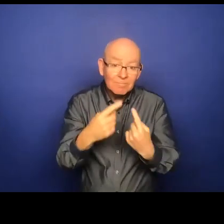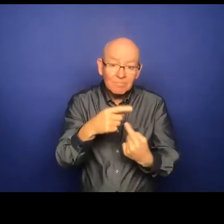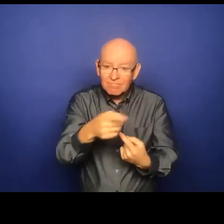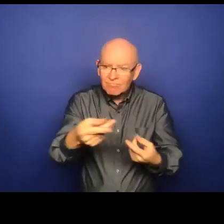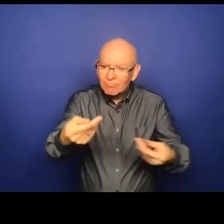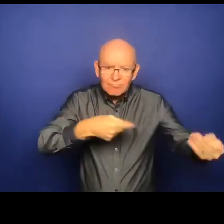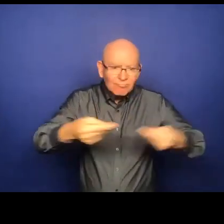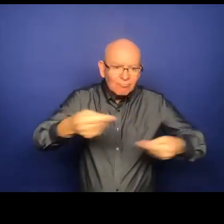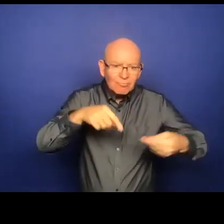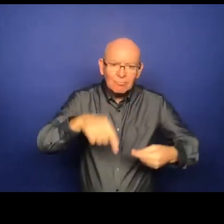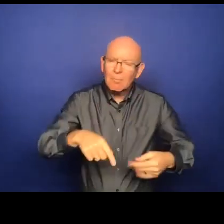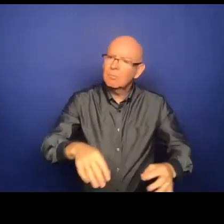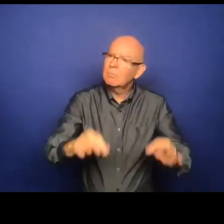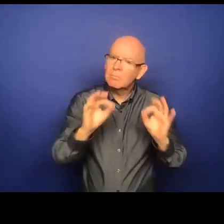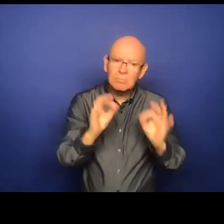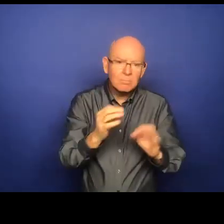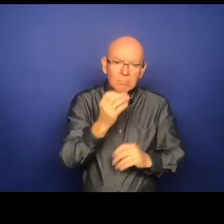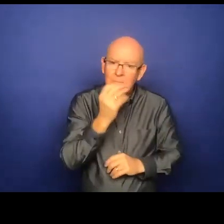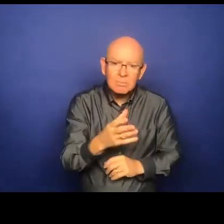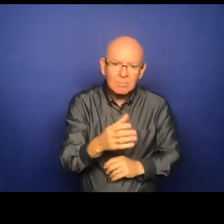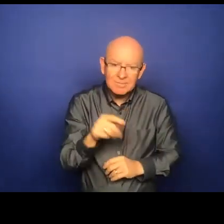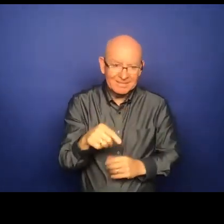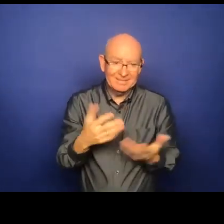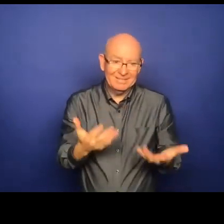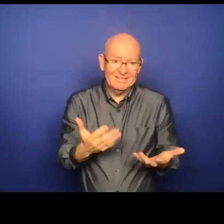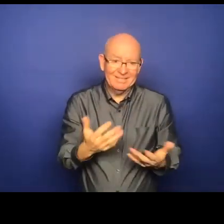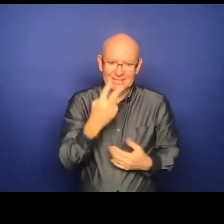contributed today are extremely useful, particularly at this